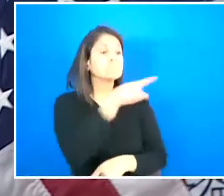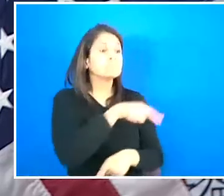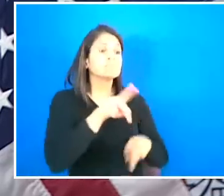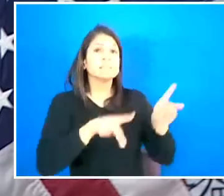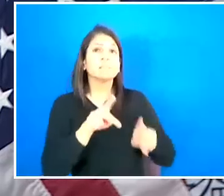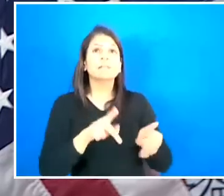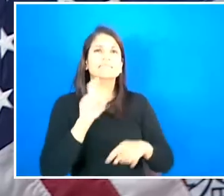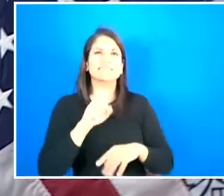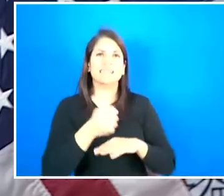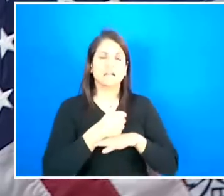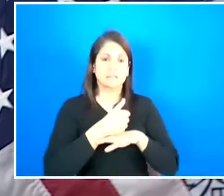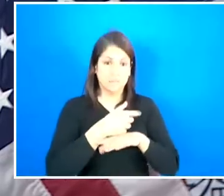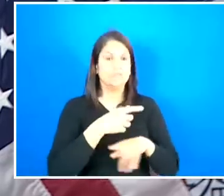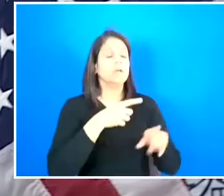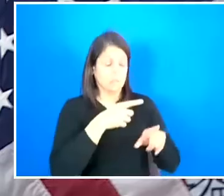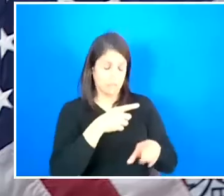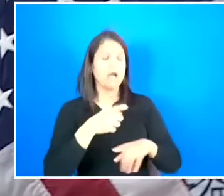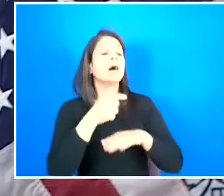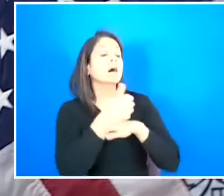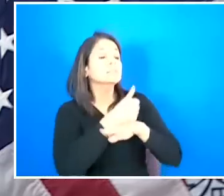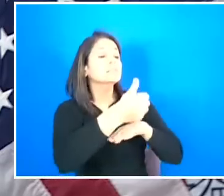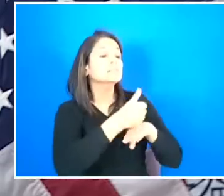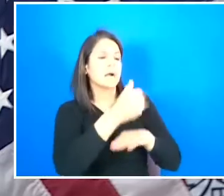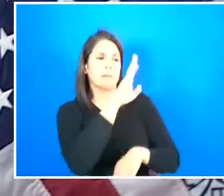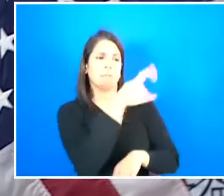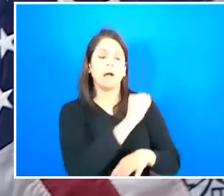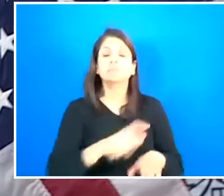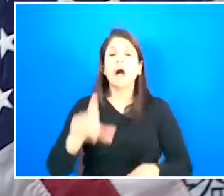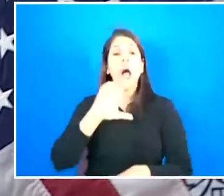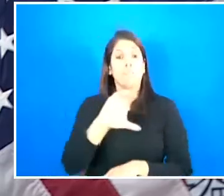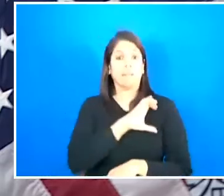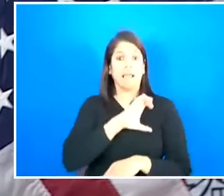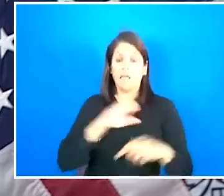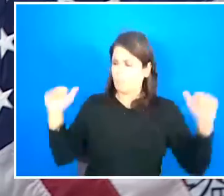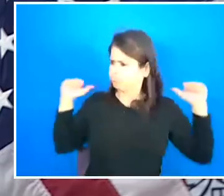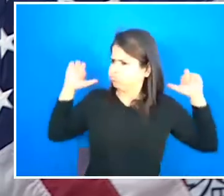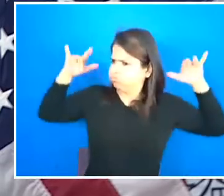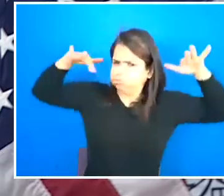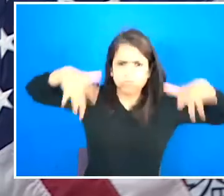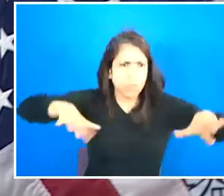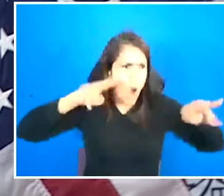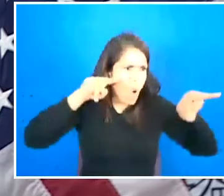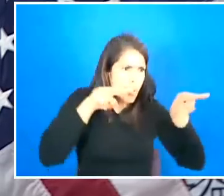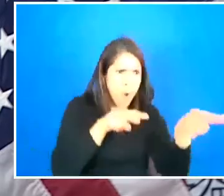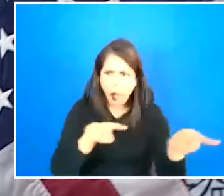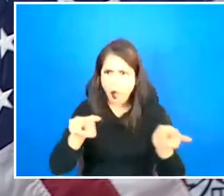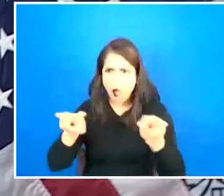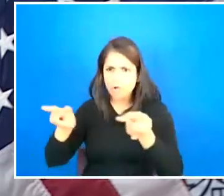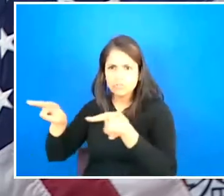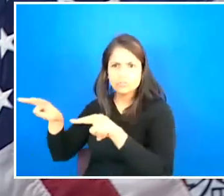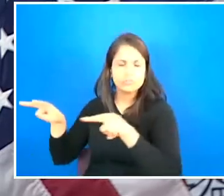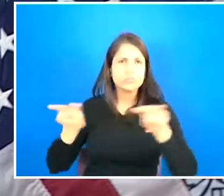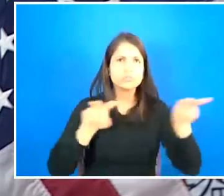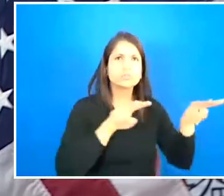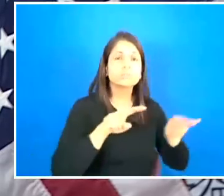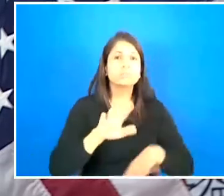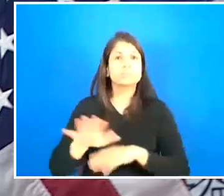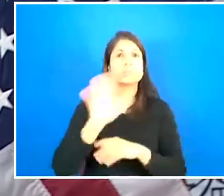THIS WILL BE A AMGE HACNGER. WE JUST NEED THE MTA T SOA YS,YE IT'S NOT HARD. THEY JUST NEED TO